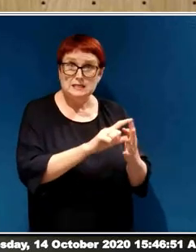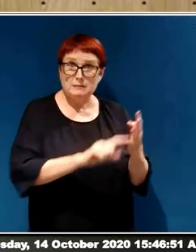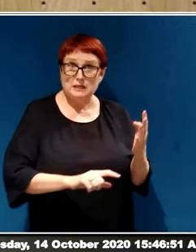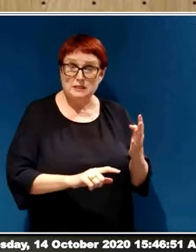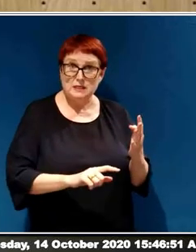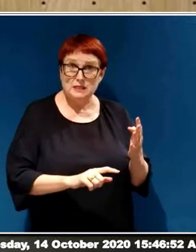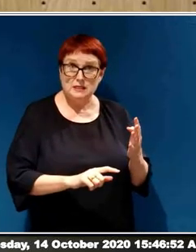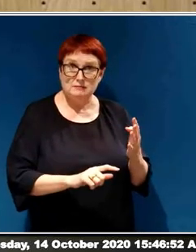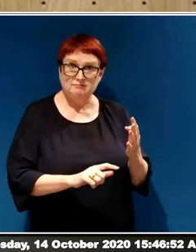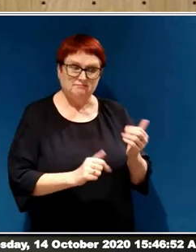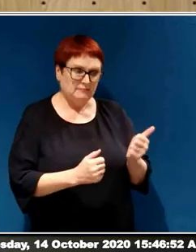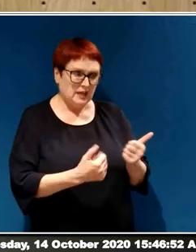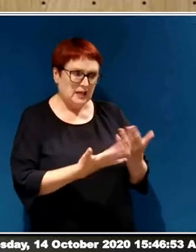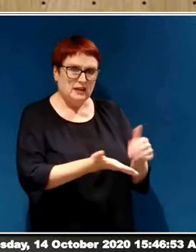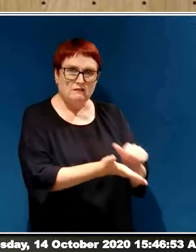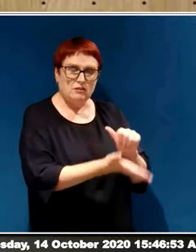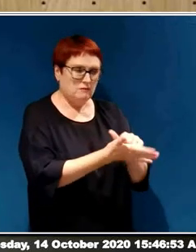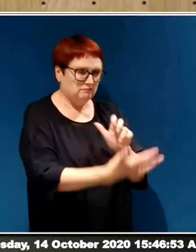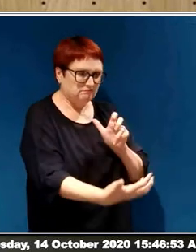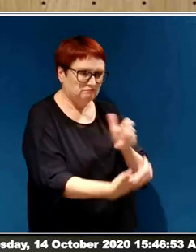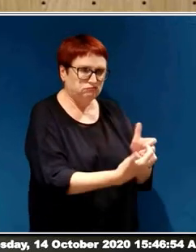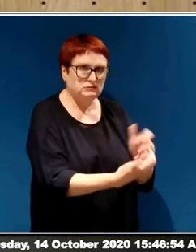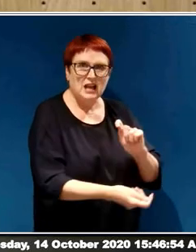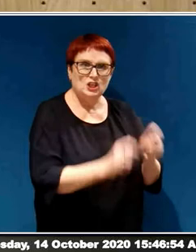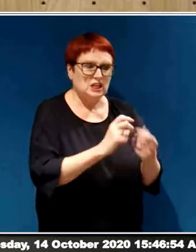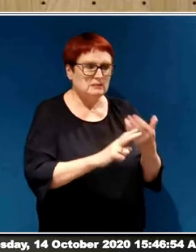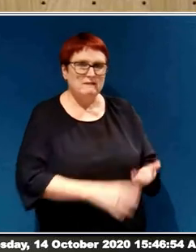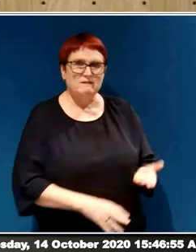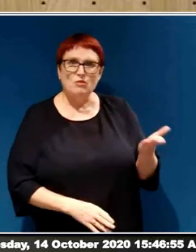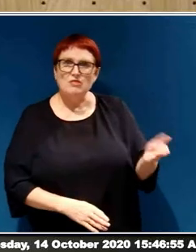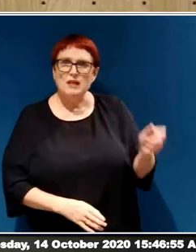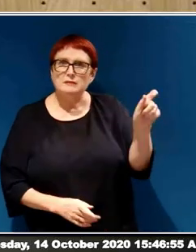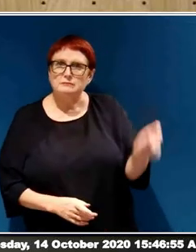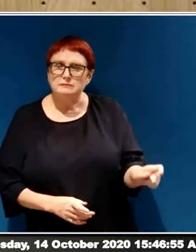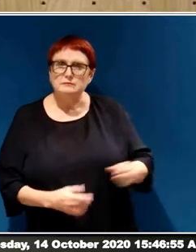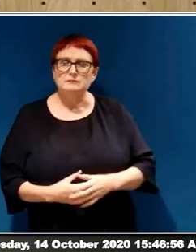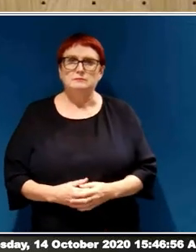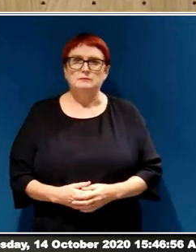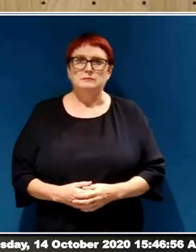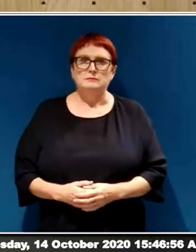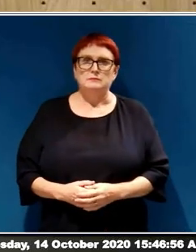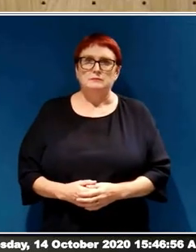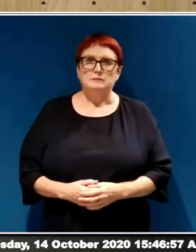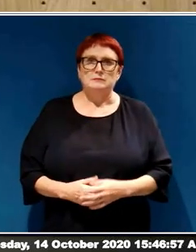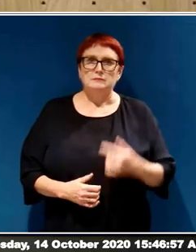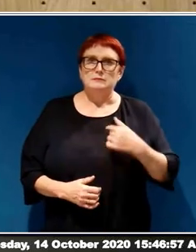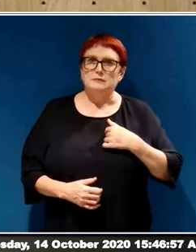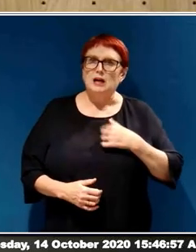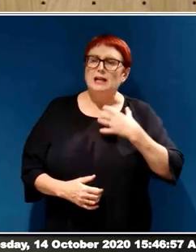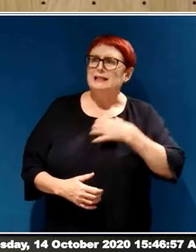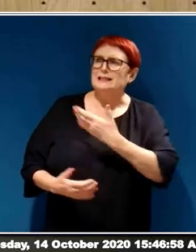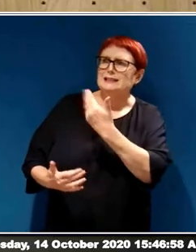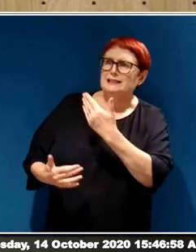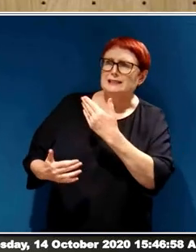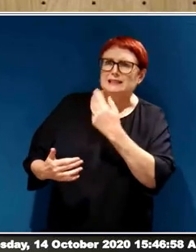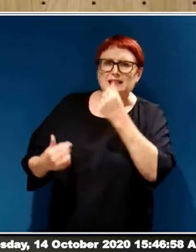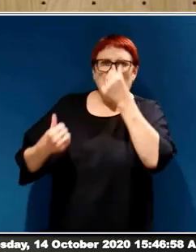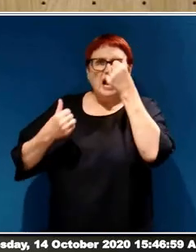tailored for them, but I need clever economic people who can provide those solutions. And I hope we find them.